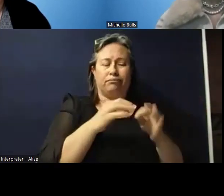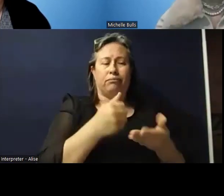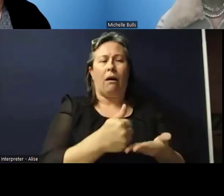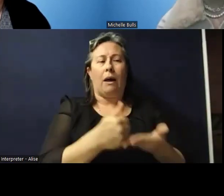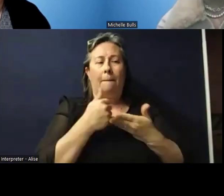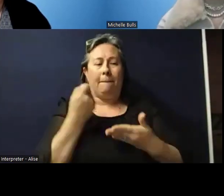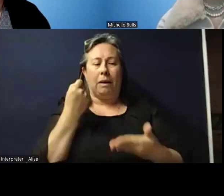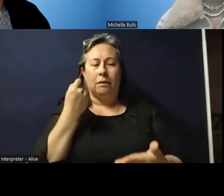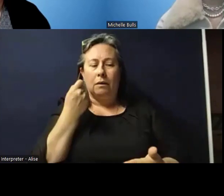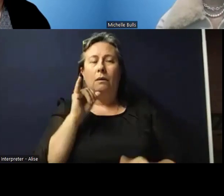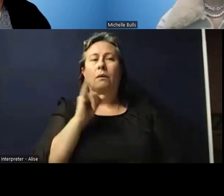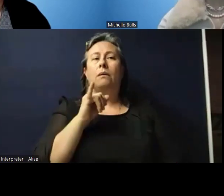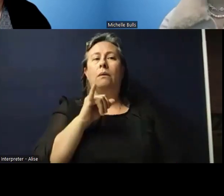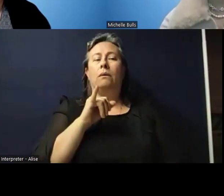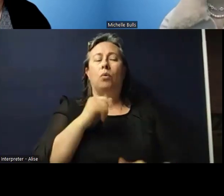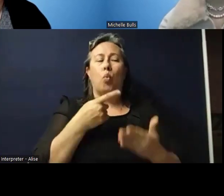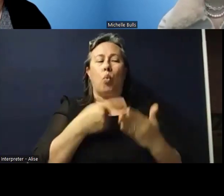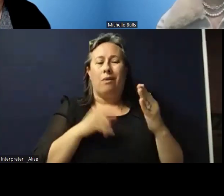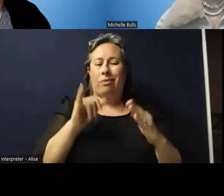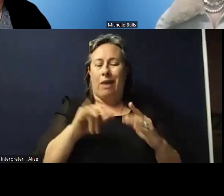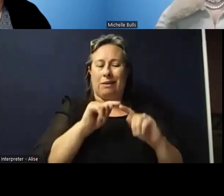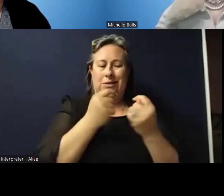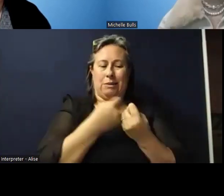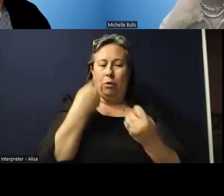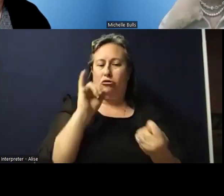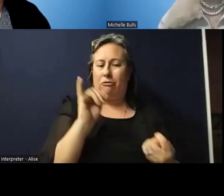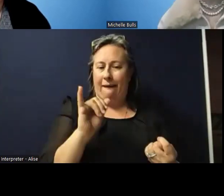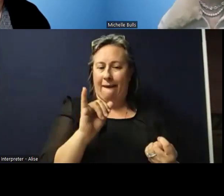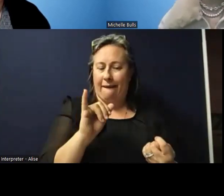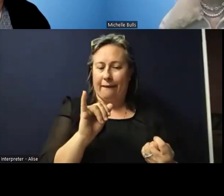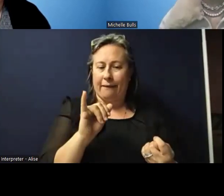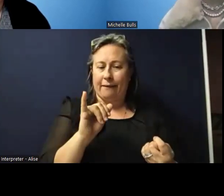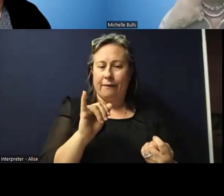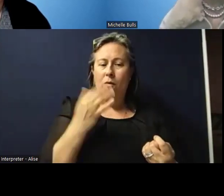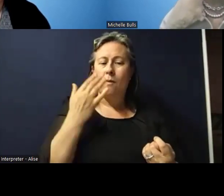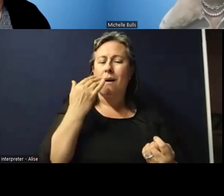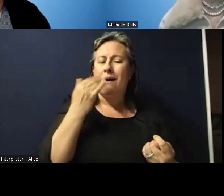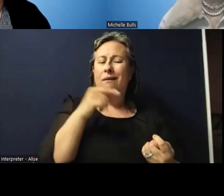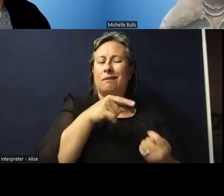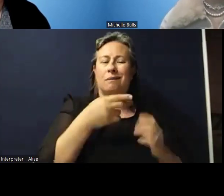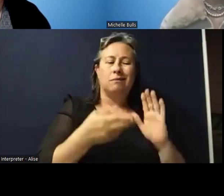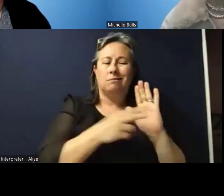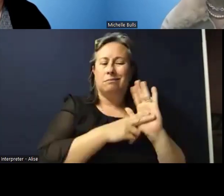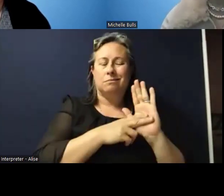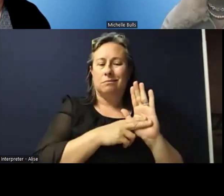what the composition of that team looks like and why they have assessed it as a foreign component.